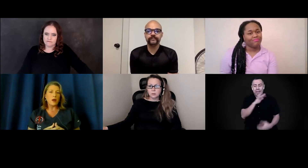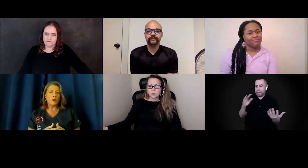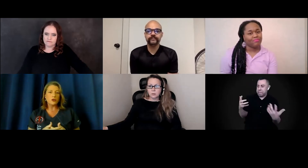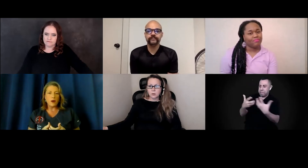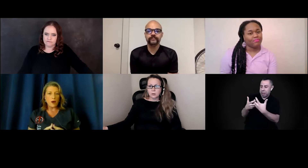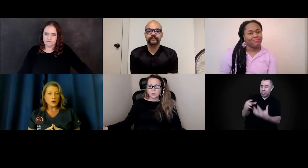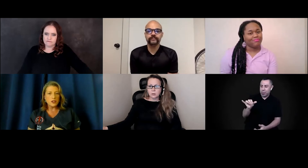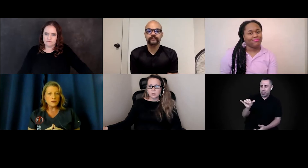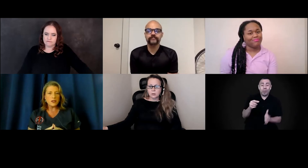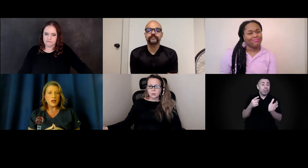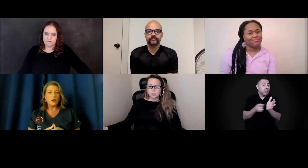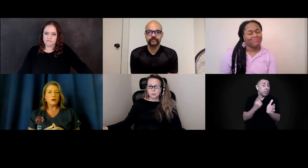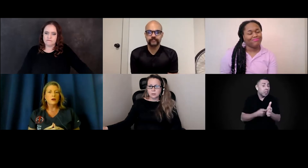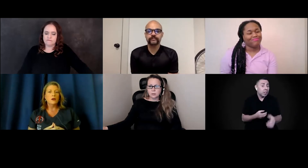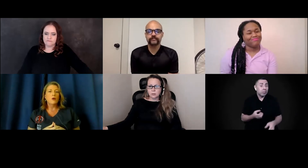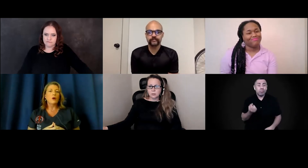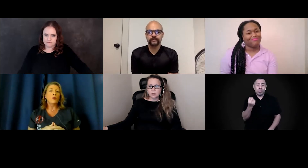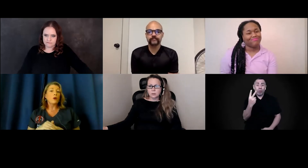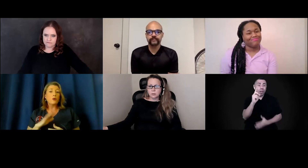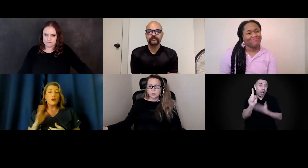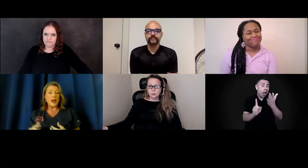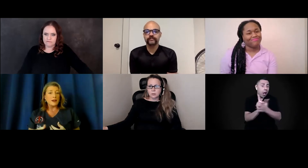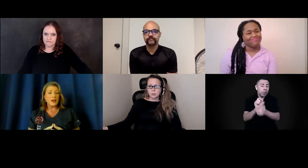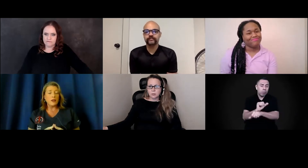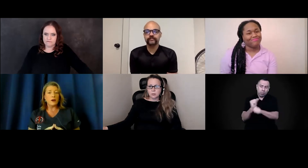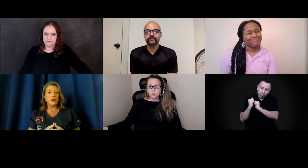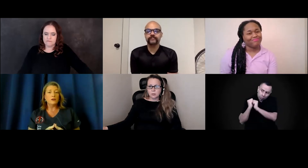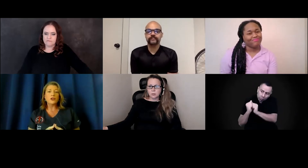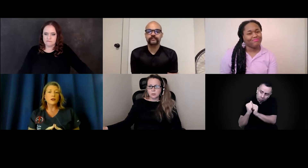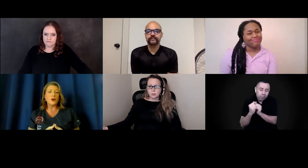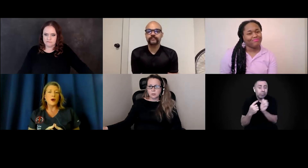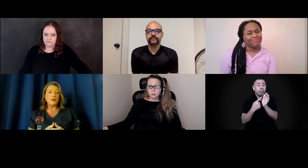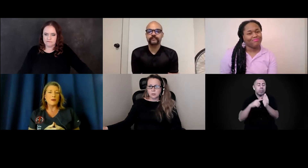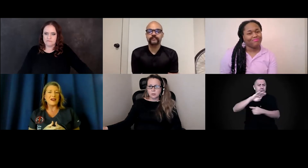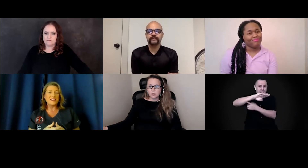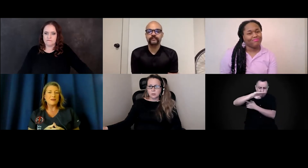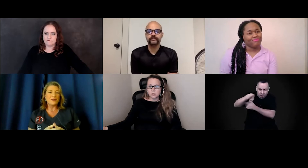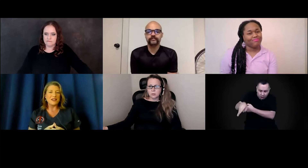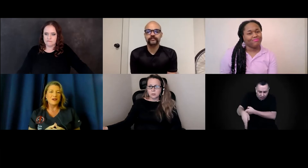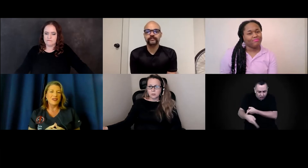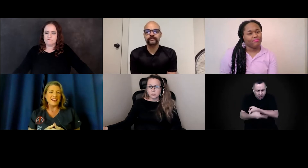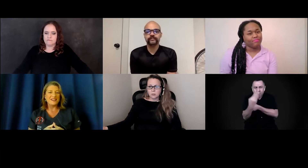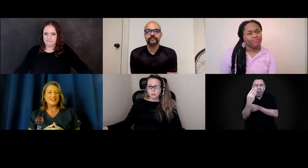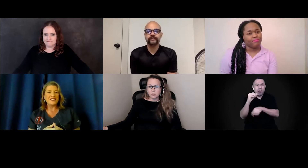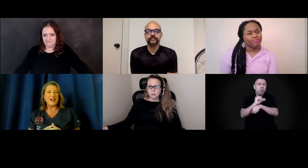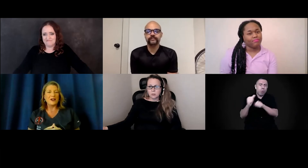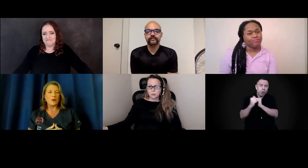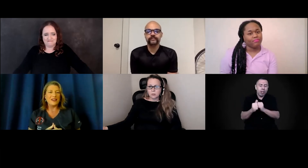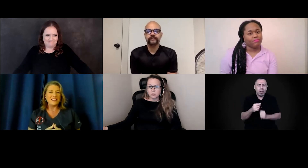we might work 12-hour shifts together or work through the night together. And we certainly don't want to be matched up with someone that just kind of grates on